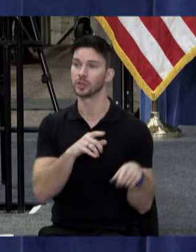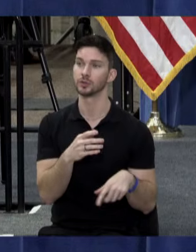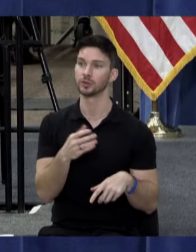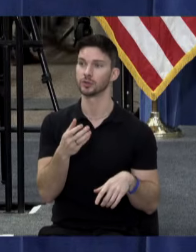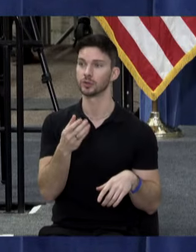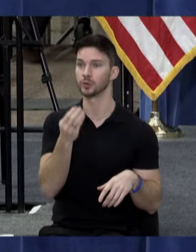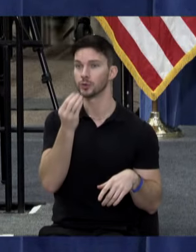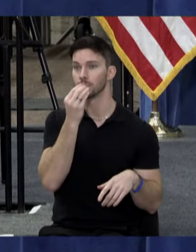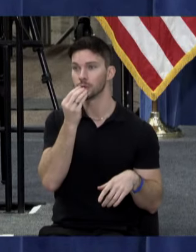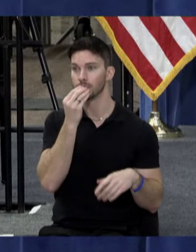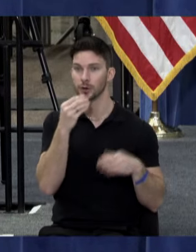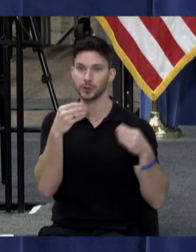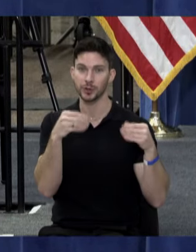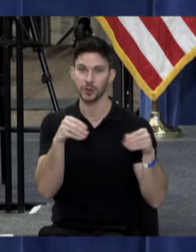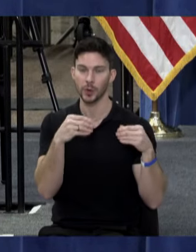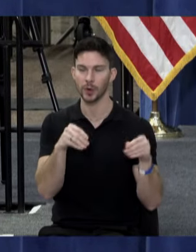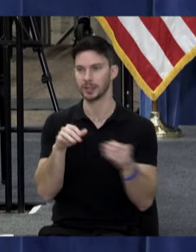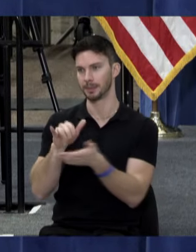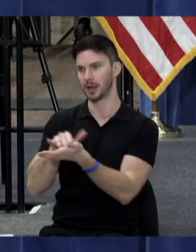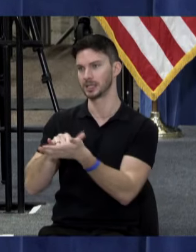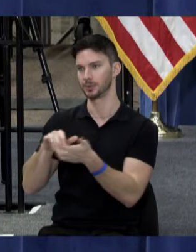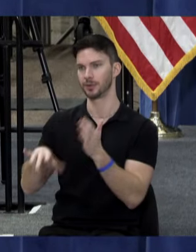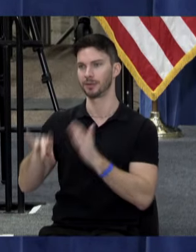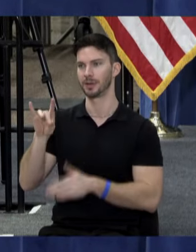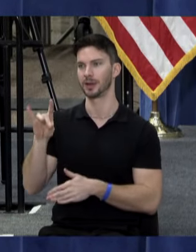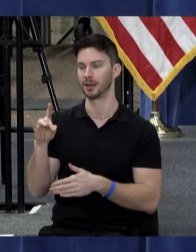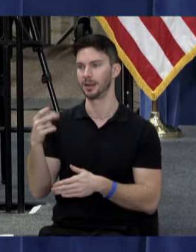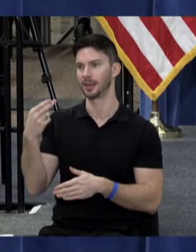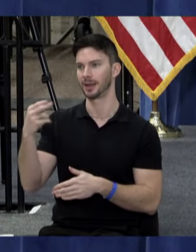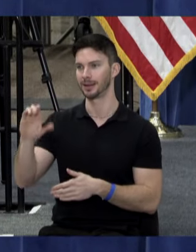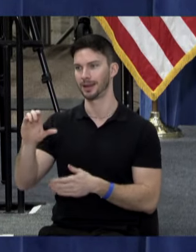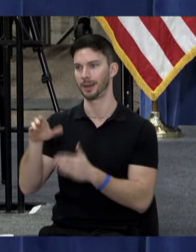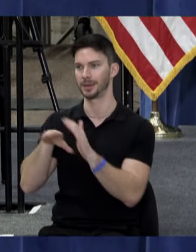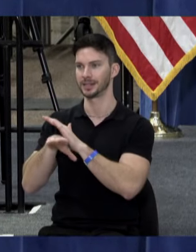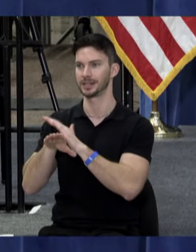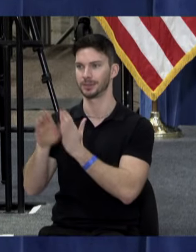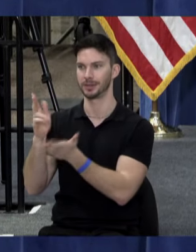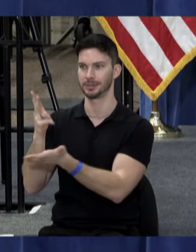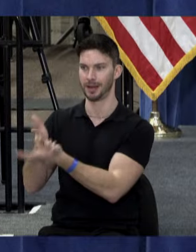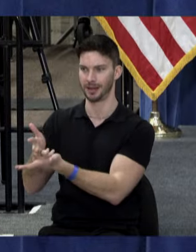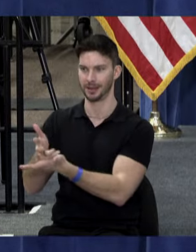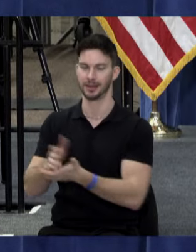to find a handicap accessible spot. He goes to the grocery store, prepares and cooks our meals,